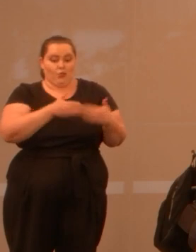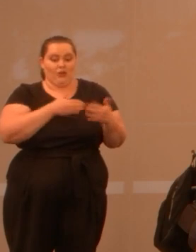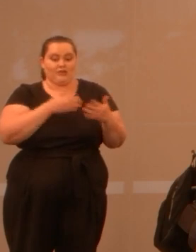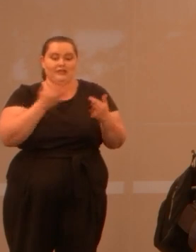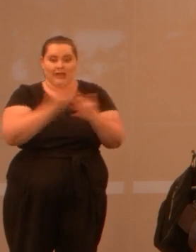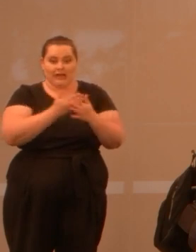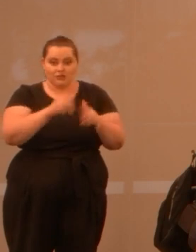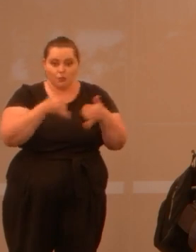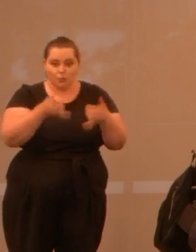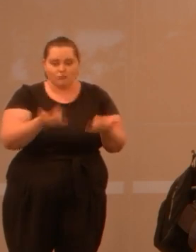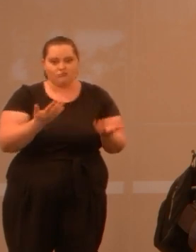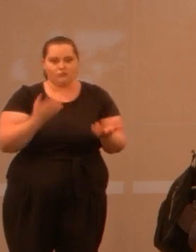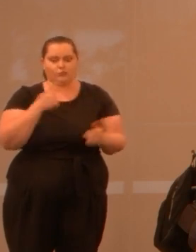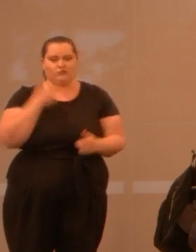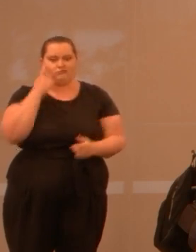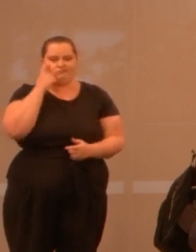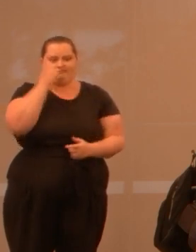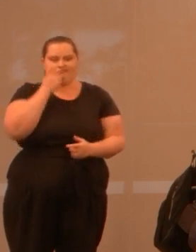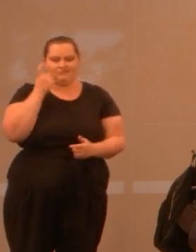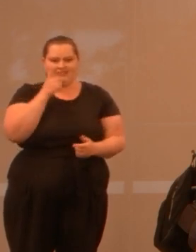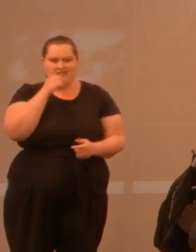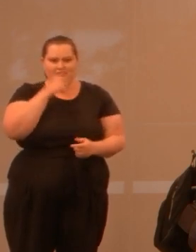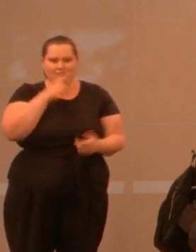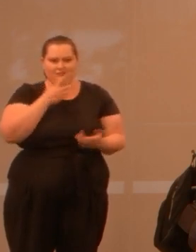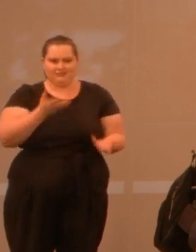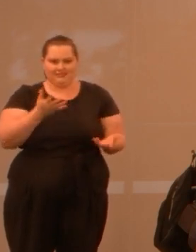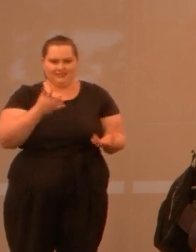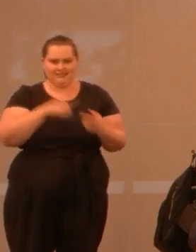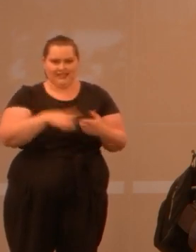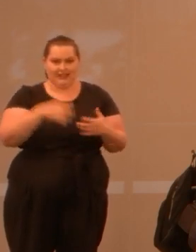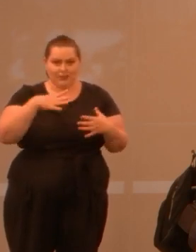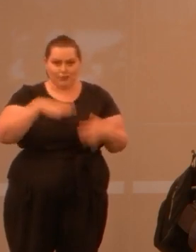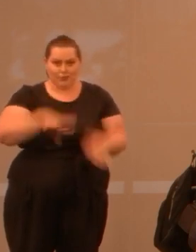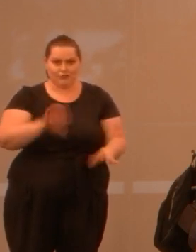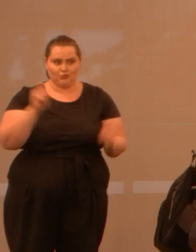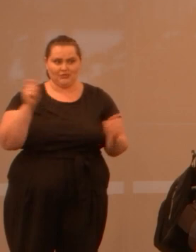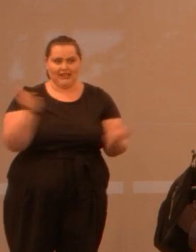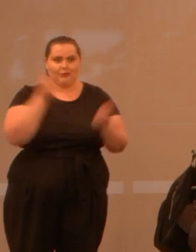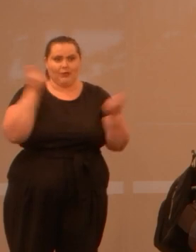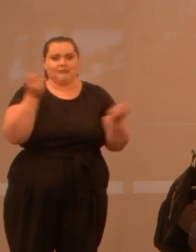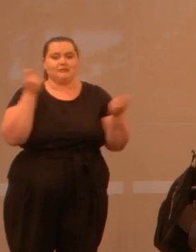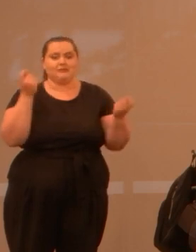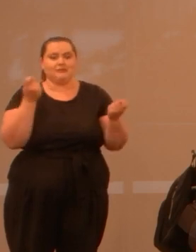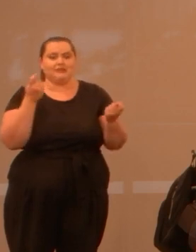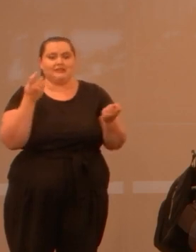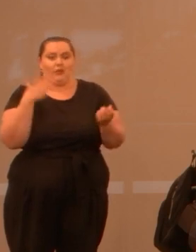to consider, do people want to celebrate? Do people want to recognise best practise